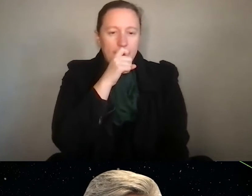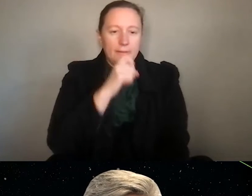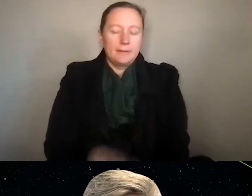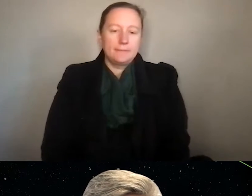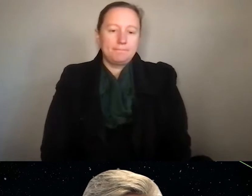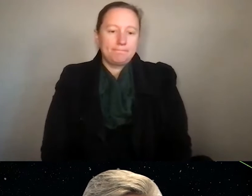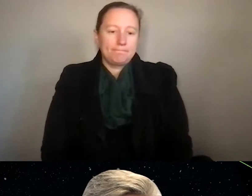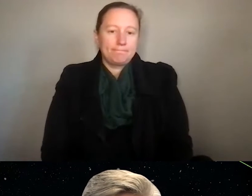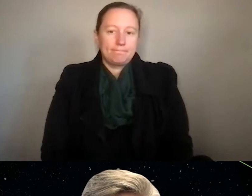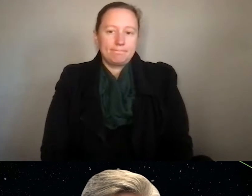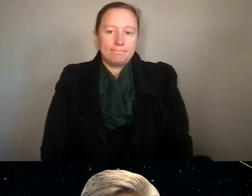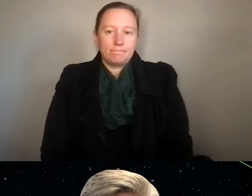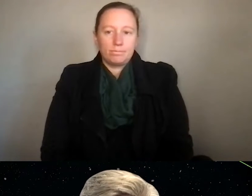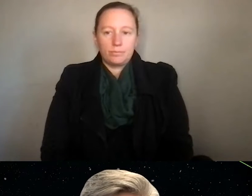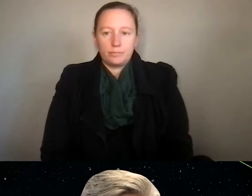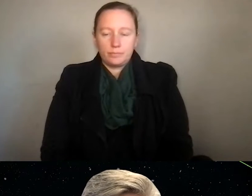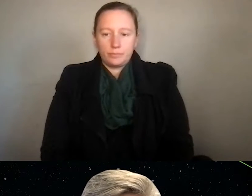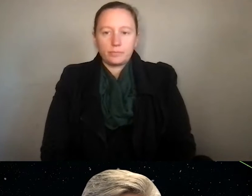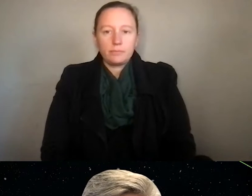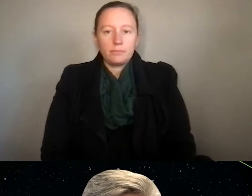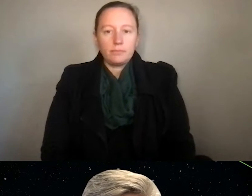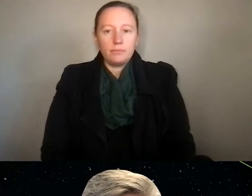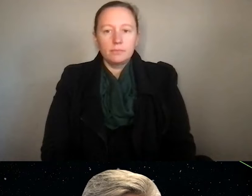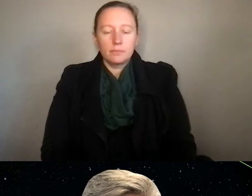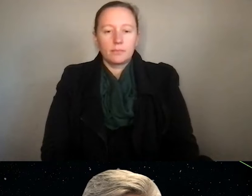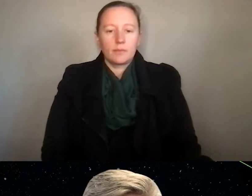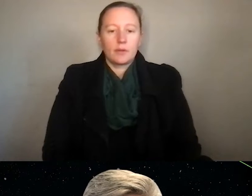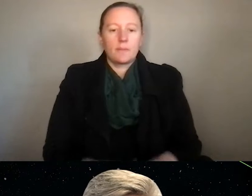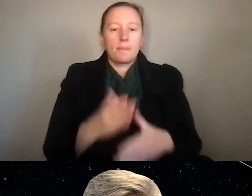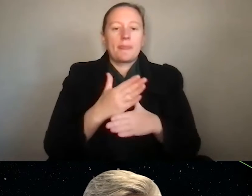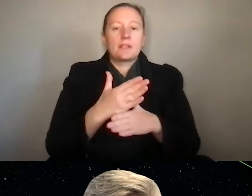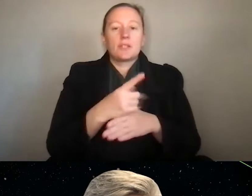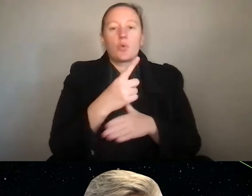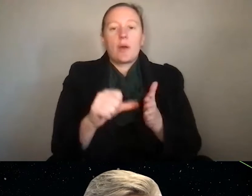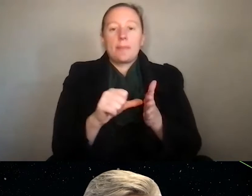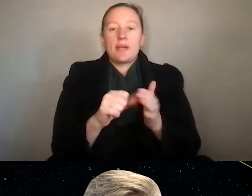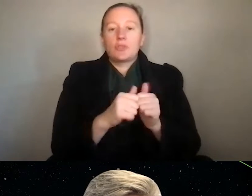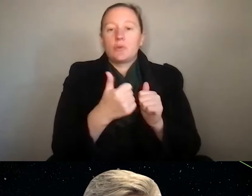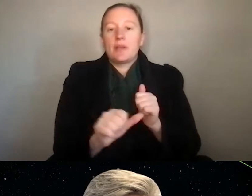as you provide more details, share your one page with any of us because your idea of